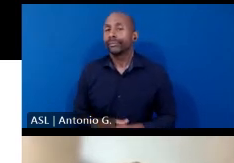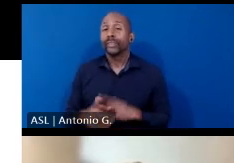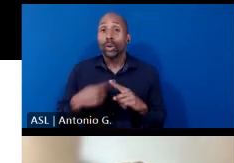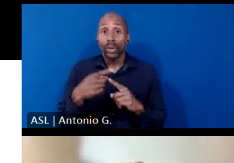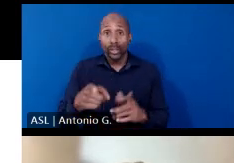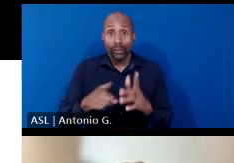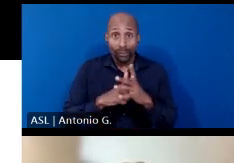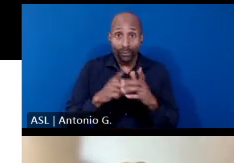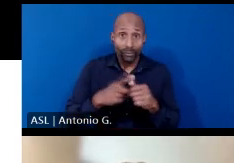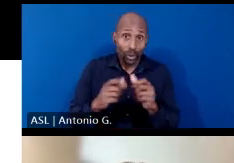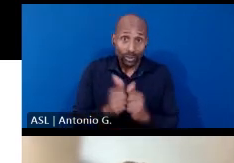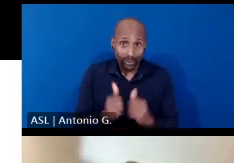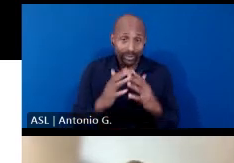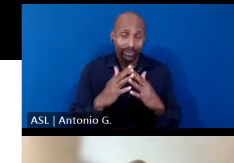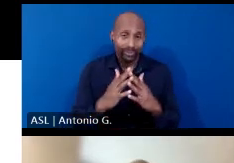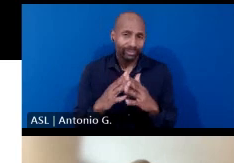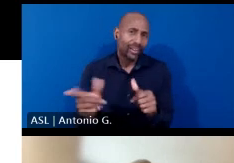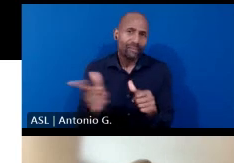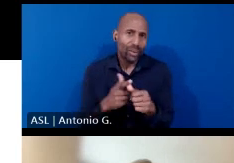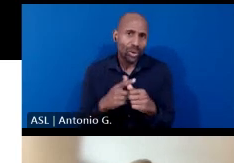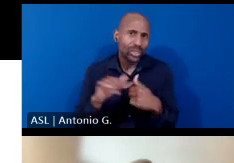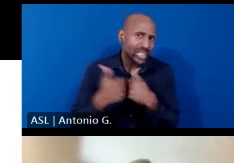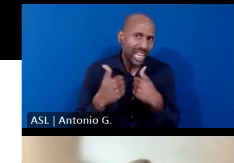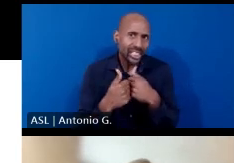challenges when you teach kind of was getting off the ground?